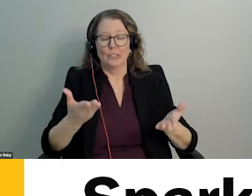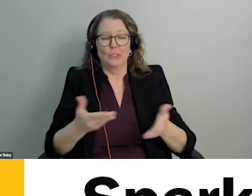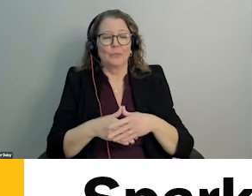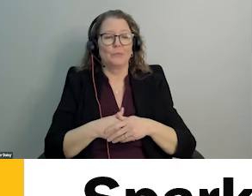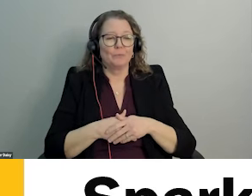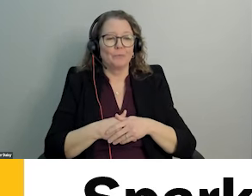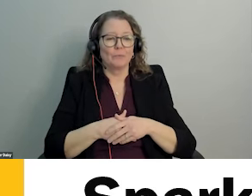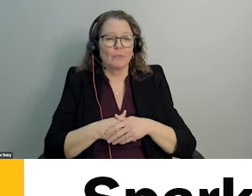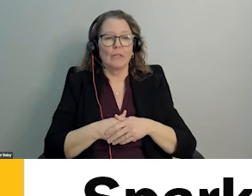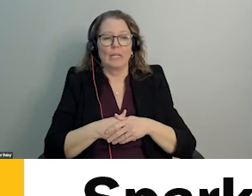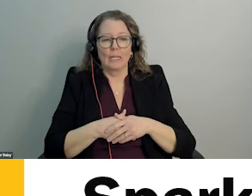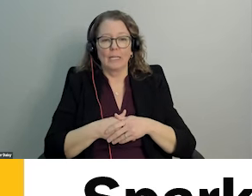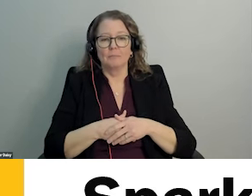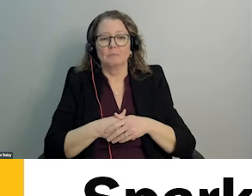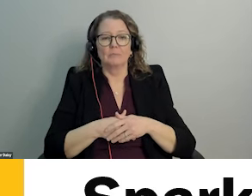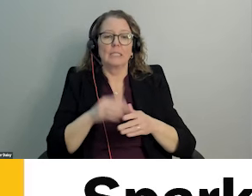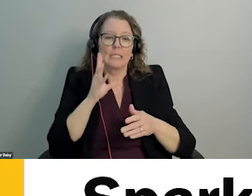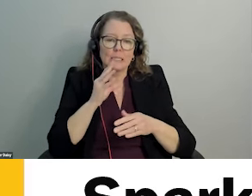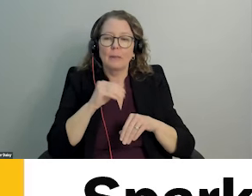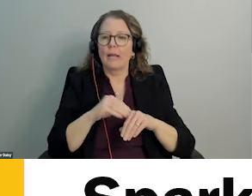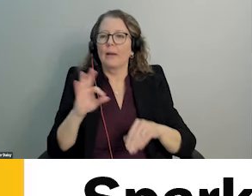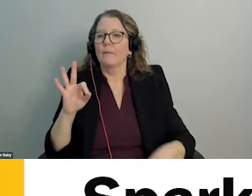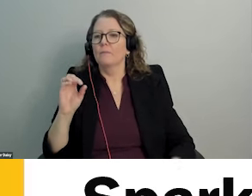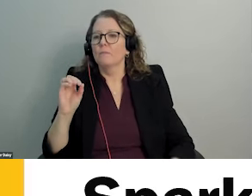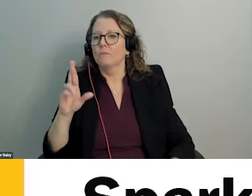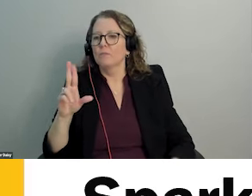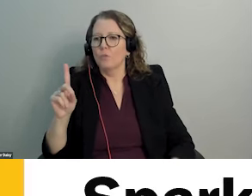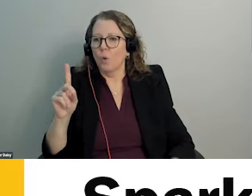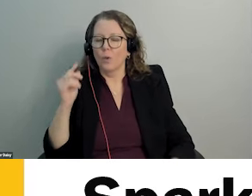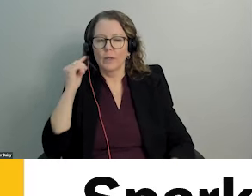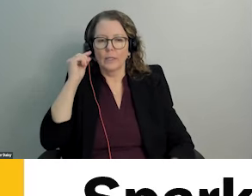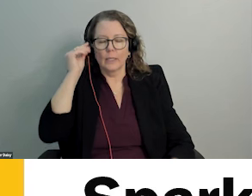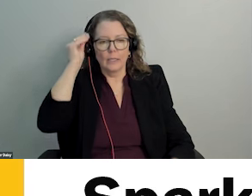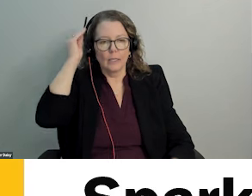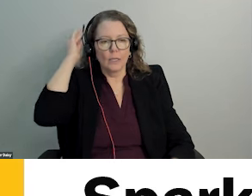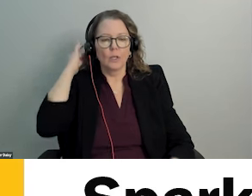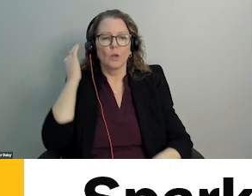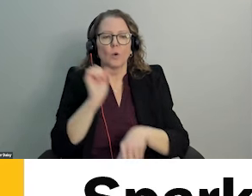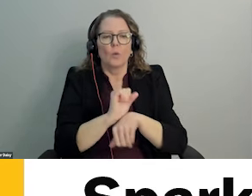And through an experience at Ford where I was actually a connectivity engineer working on autonomous vehicles